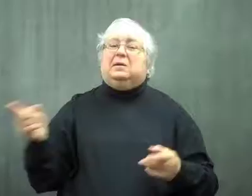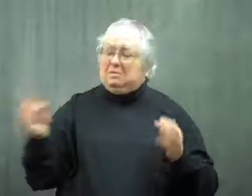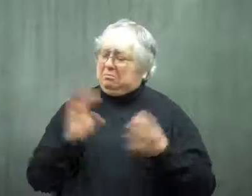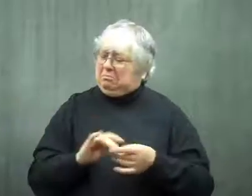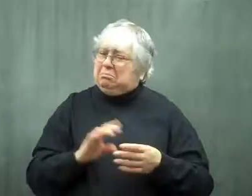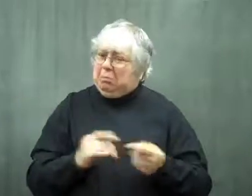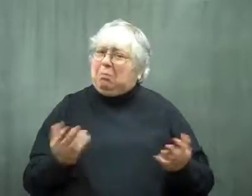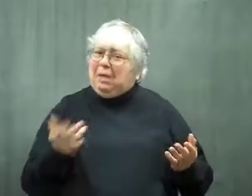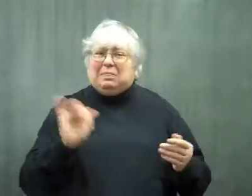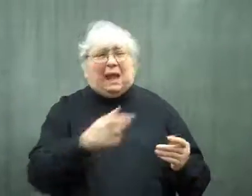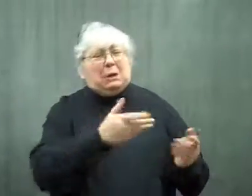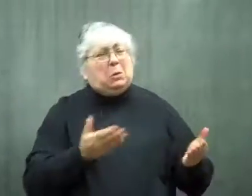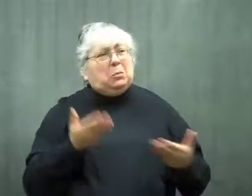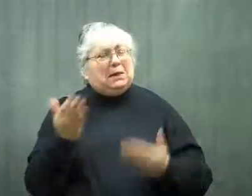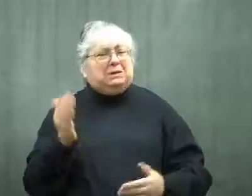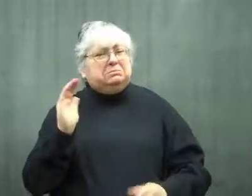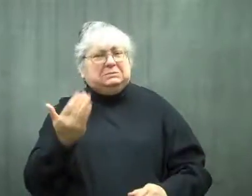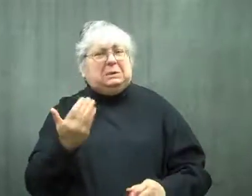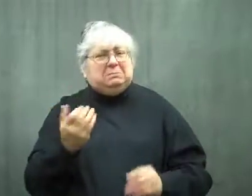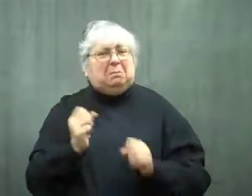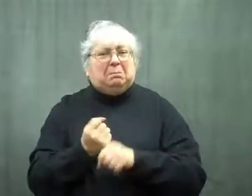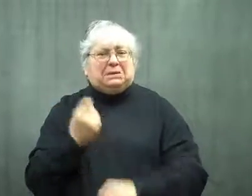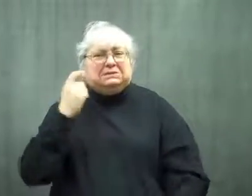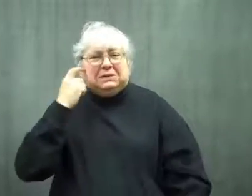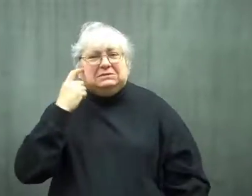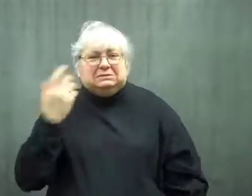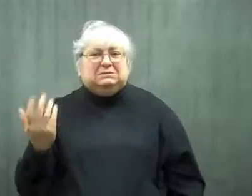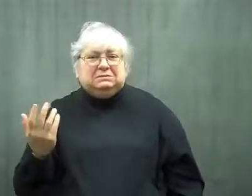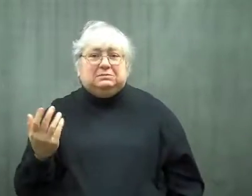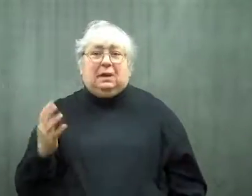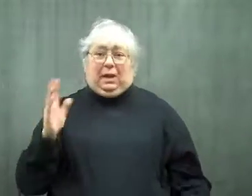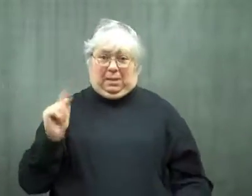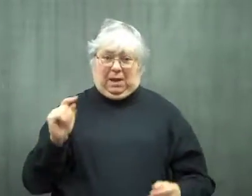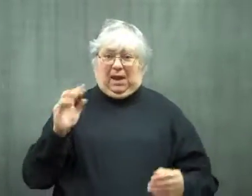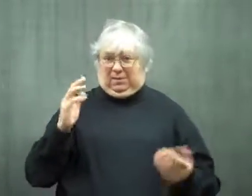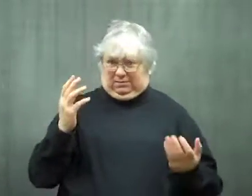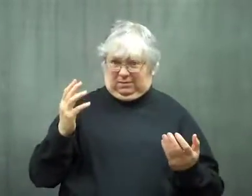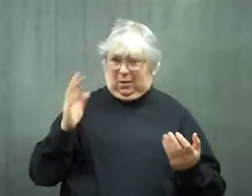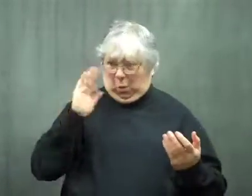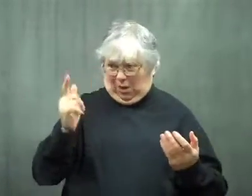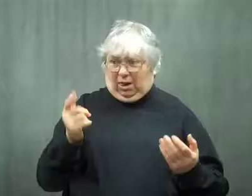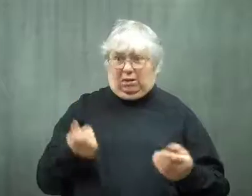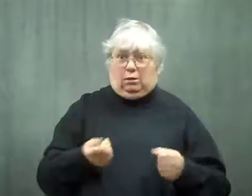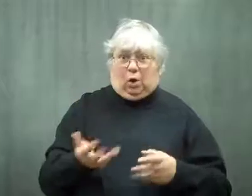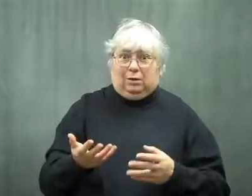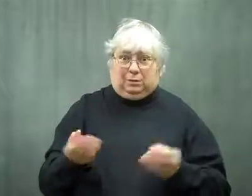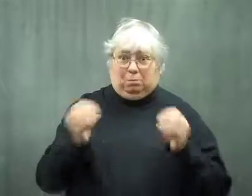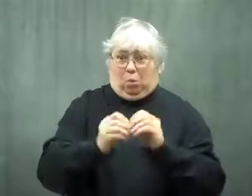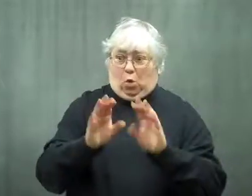He says the recommendation seems to make sense.